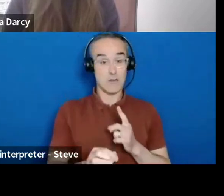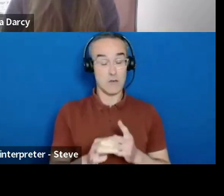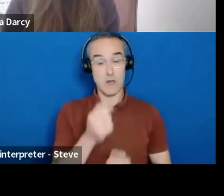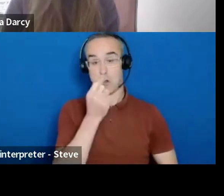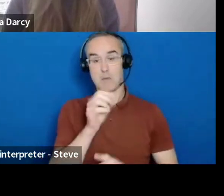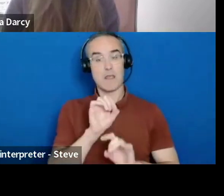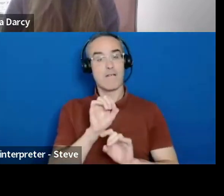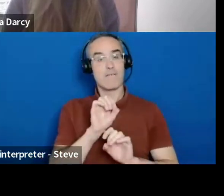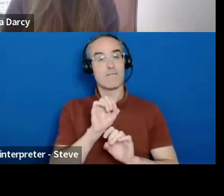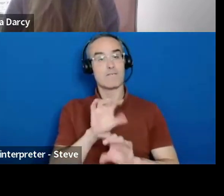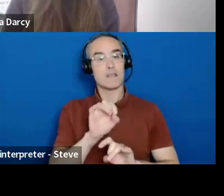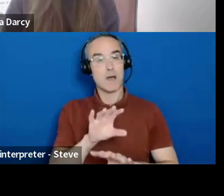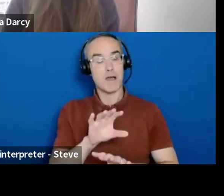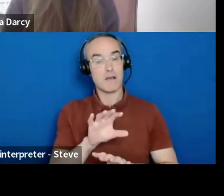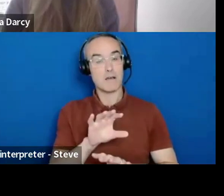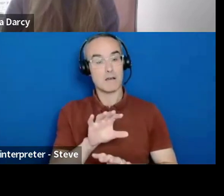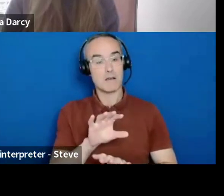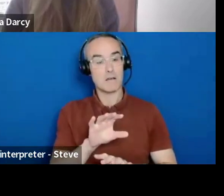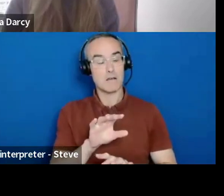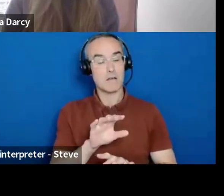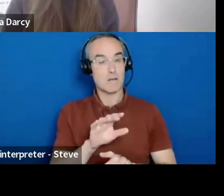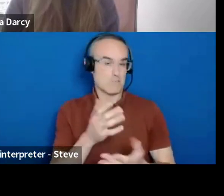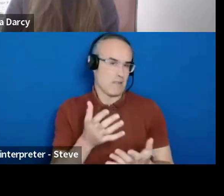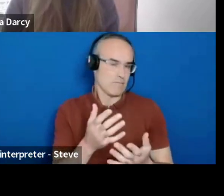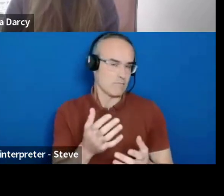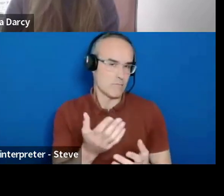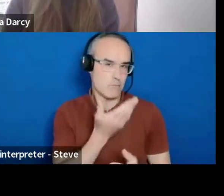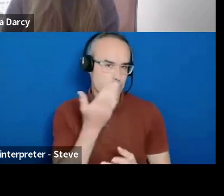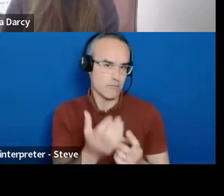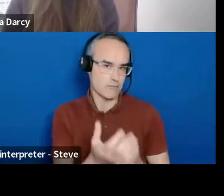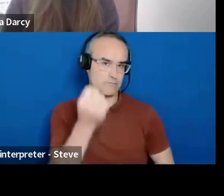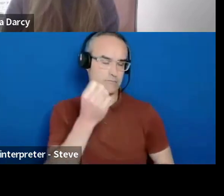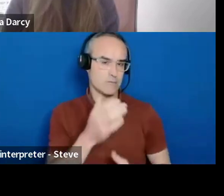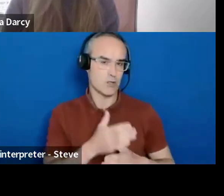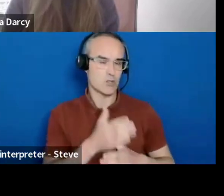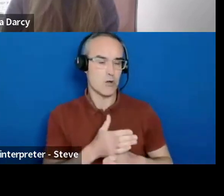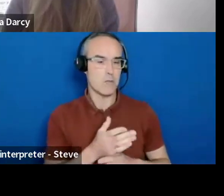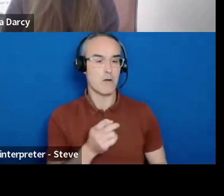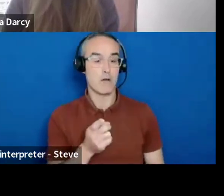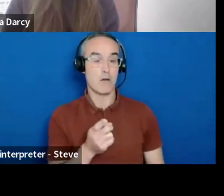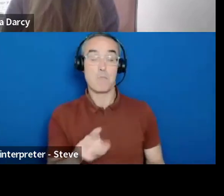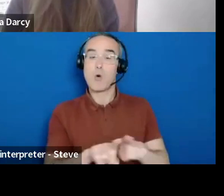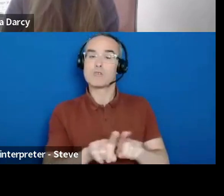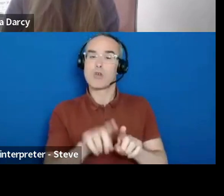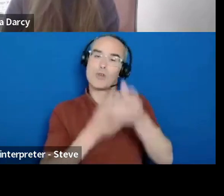appointed. But you get to learn something about how the process works, and I think that's really, really valuable.